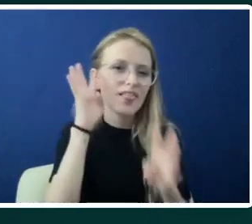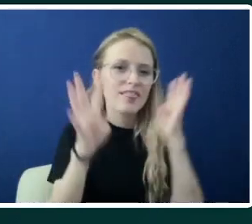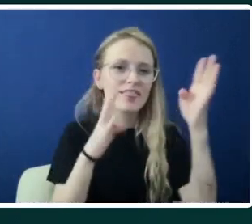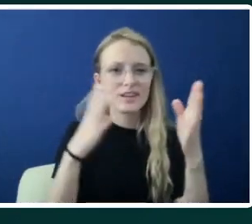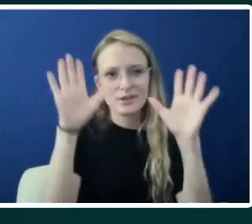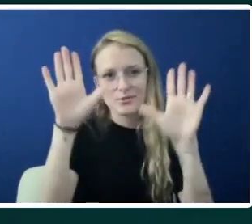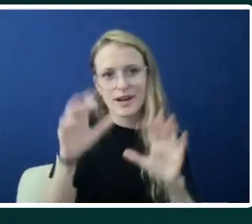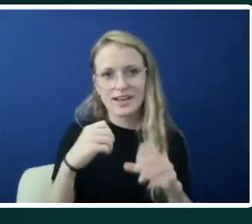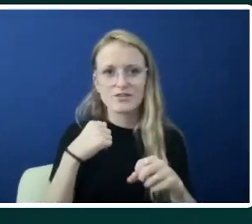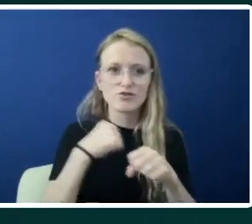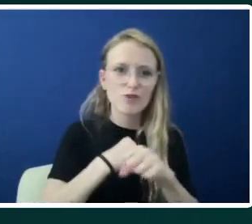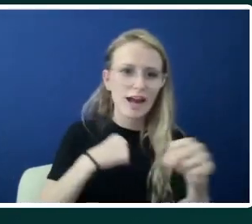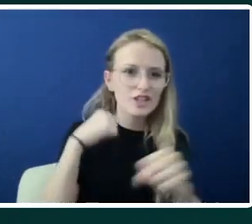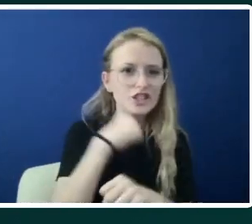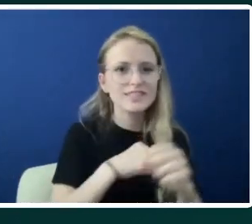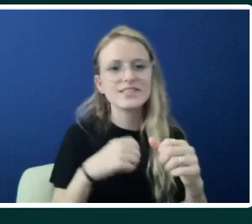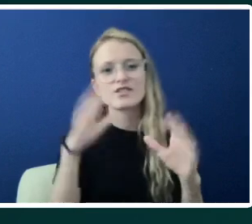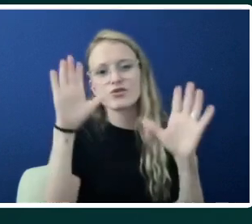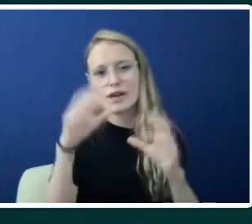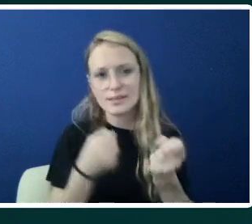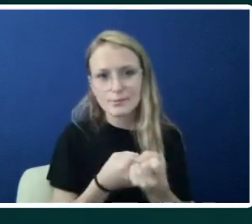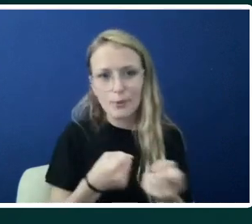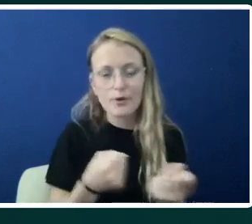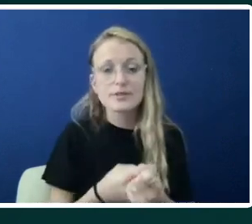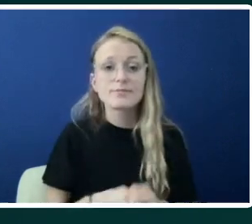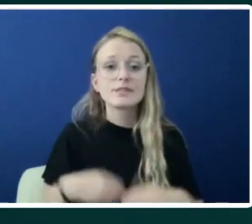young people may be talking to each other all the time on social media, but that doesn't mean that